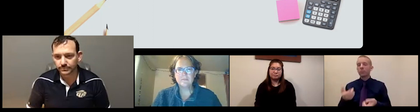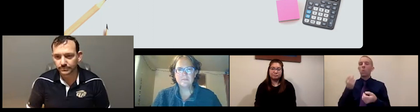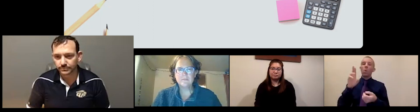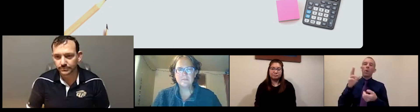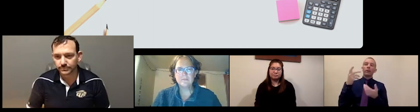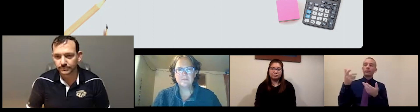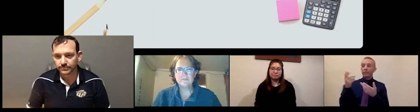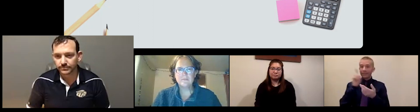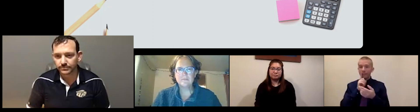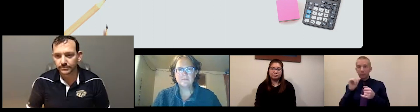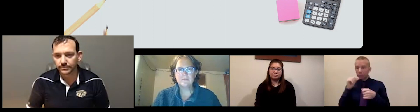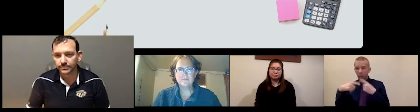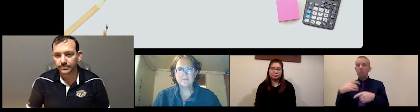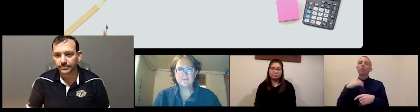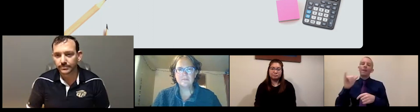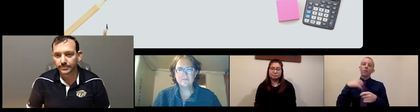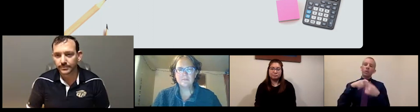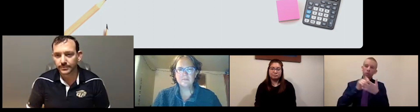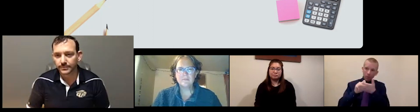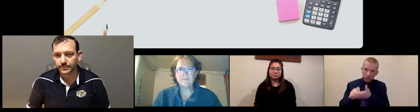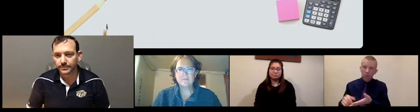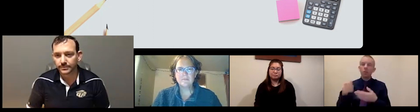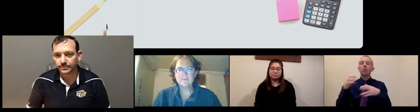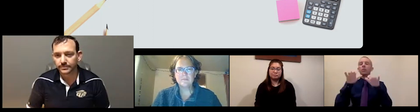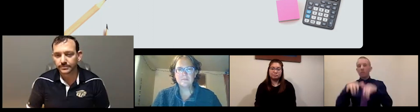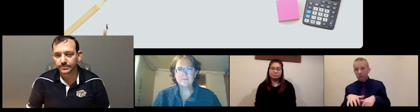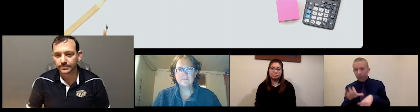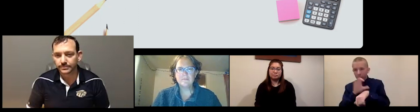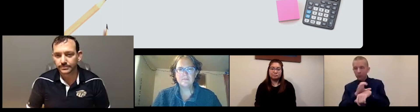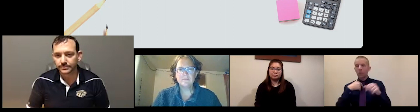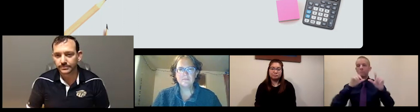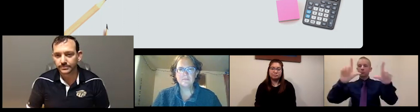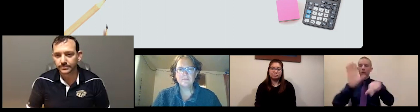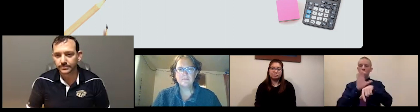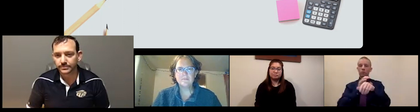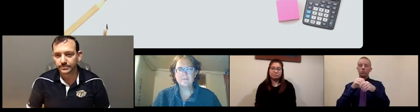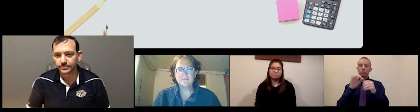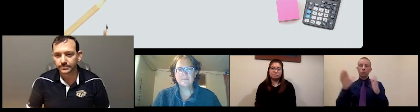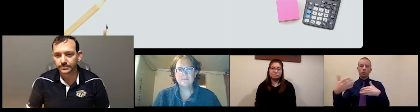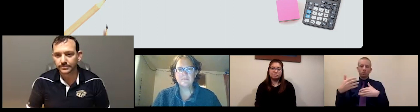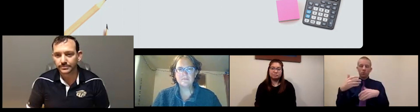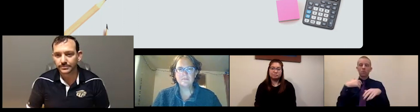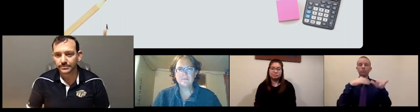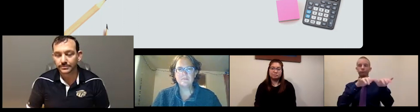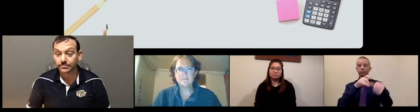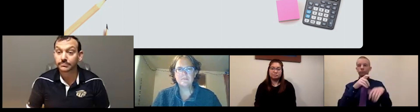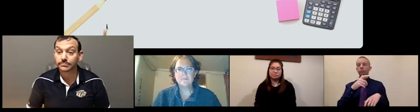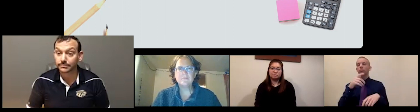Or if they’re deaf and don’t sign, I’ll use a paper and pen or type on a computer. We have a computer in the room, which I can type on and